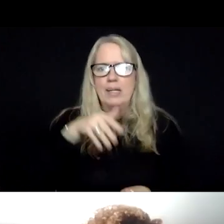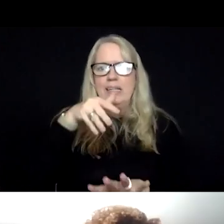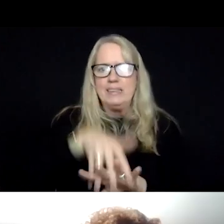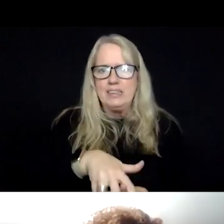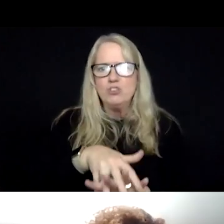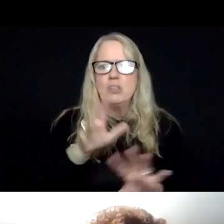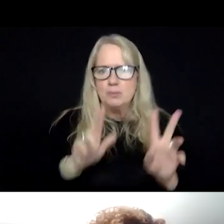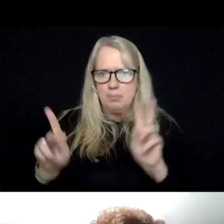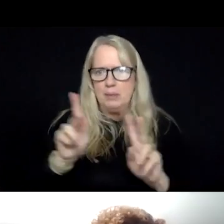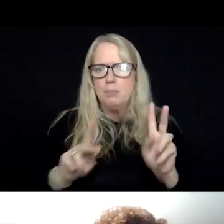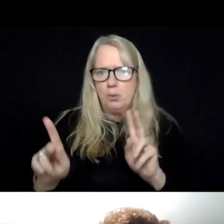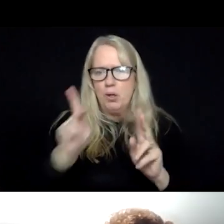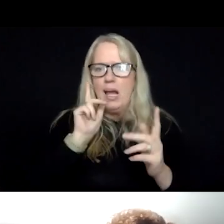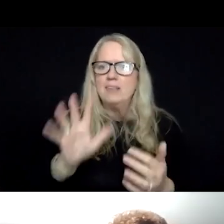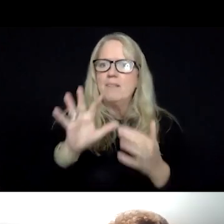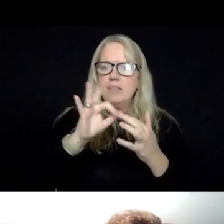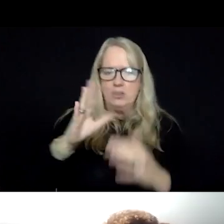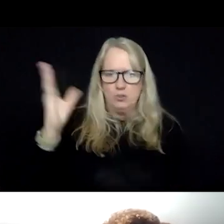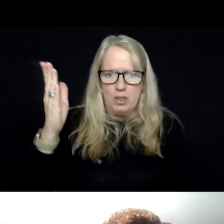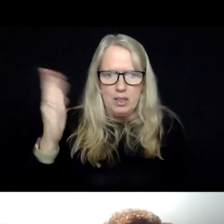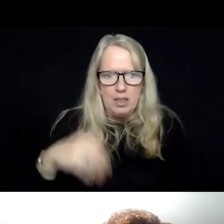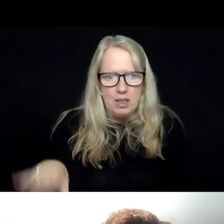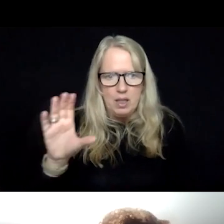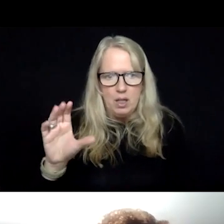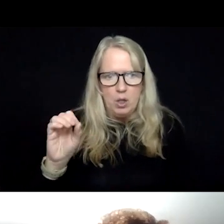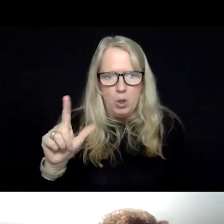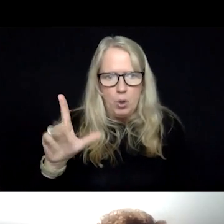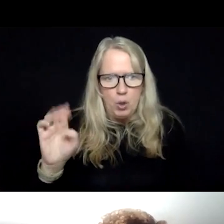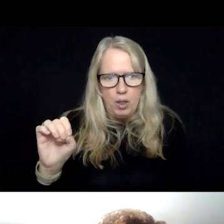THE FEATURED PRESENTATION FOR COLBIE CAUGHLAN. I GET HER